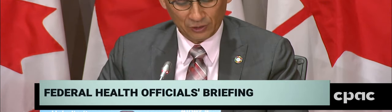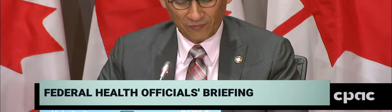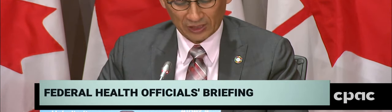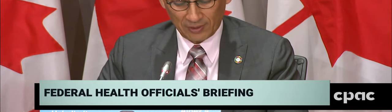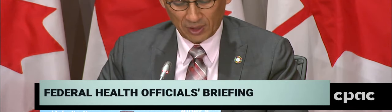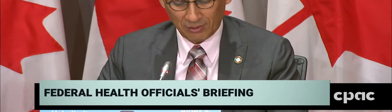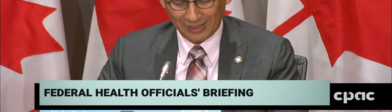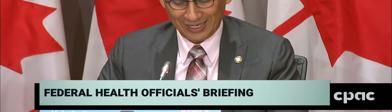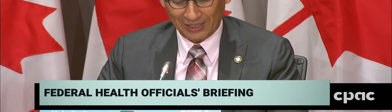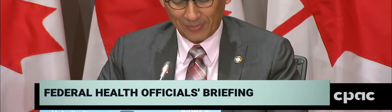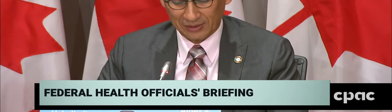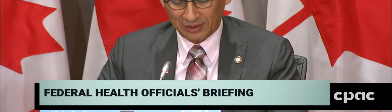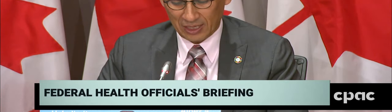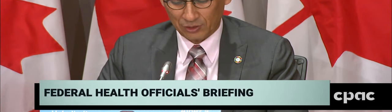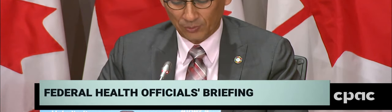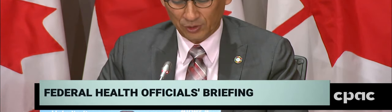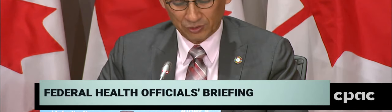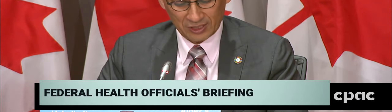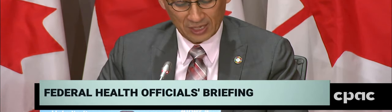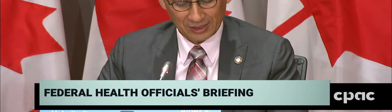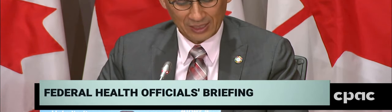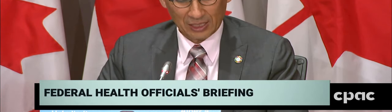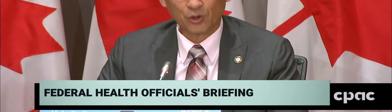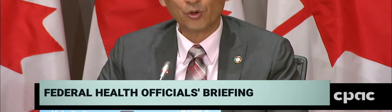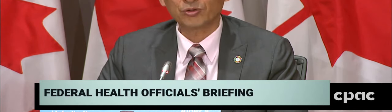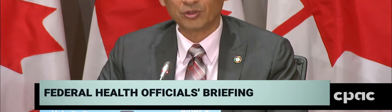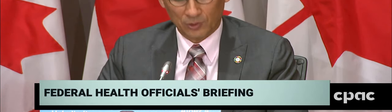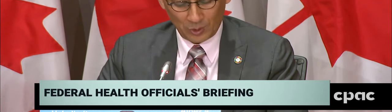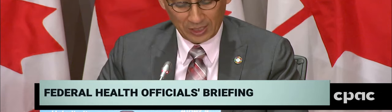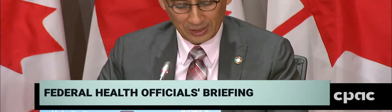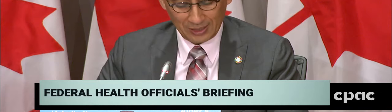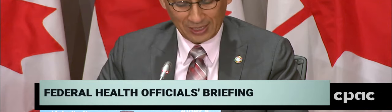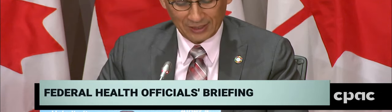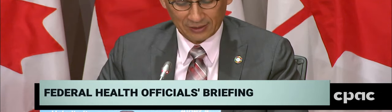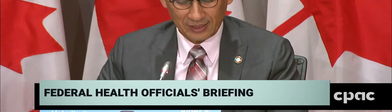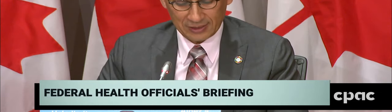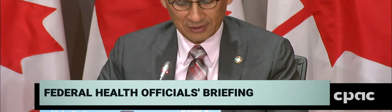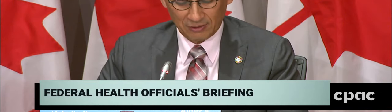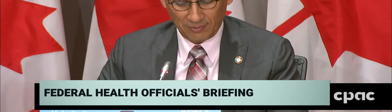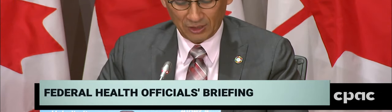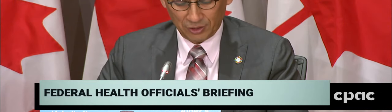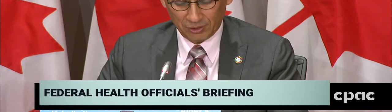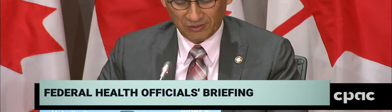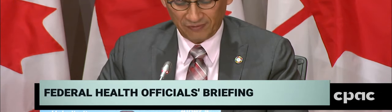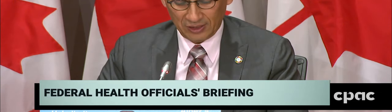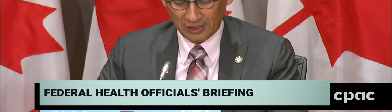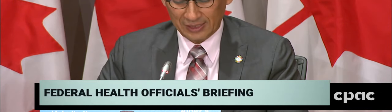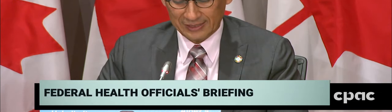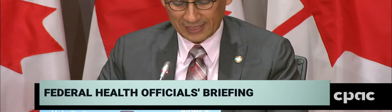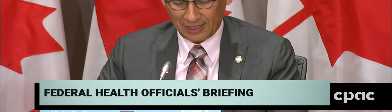RECENTLY ANNOUNCED A CANADA